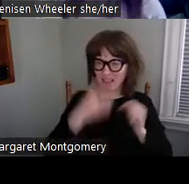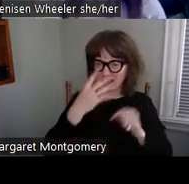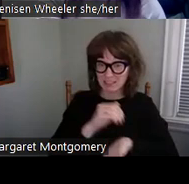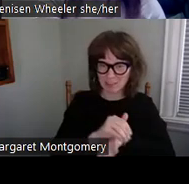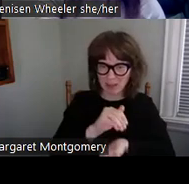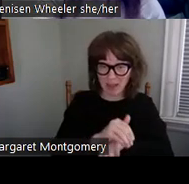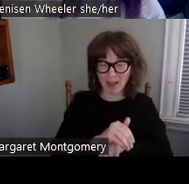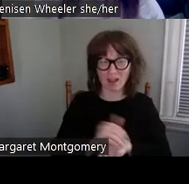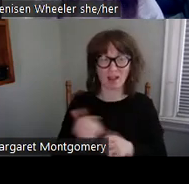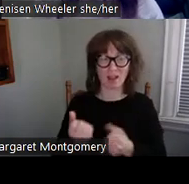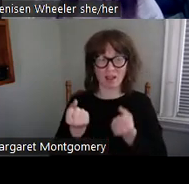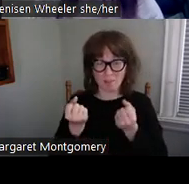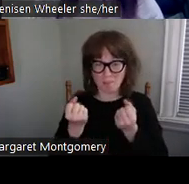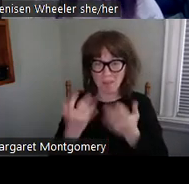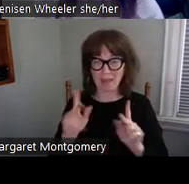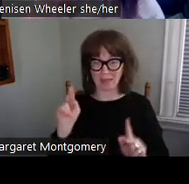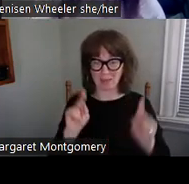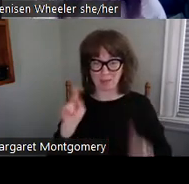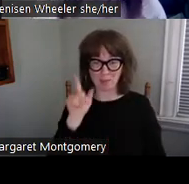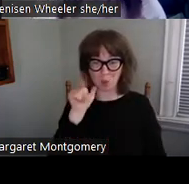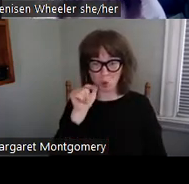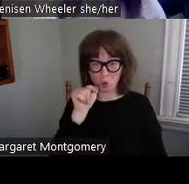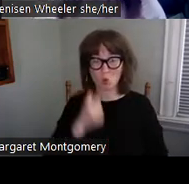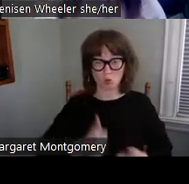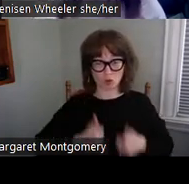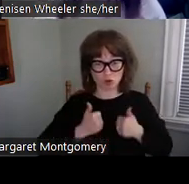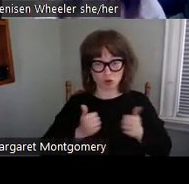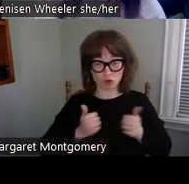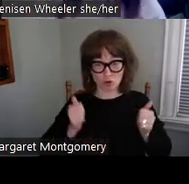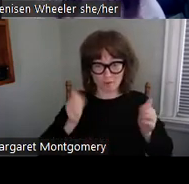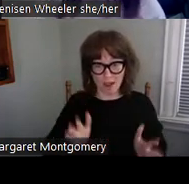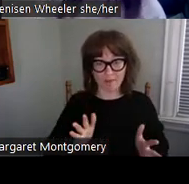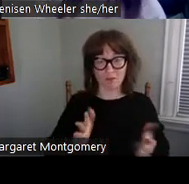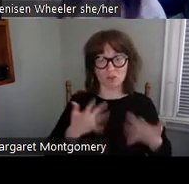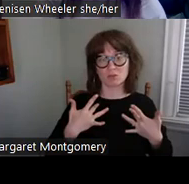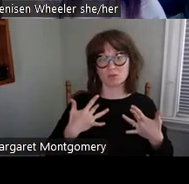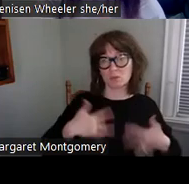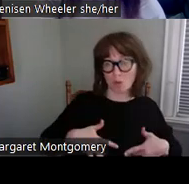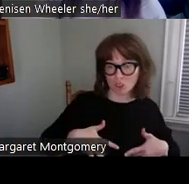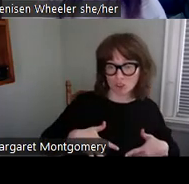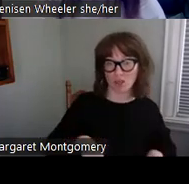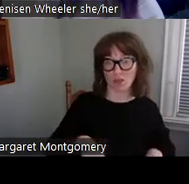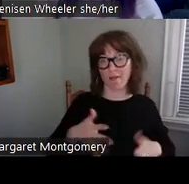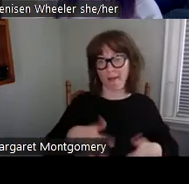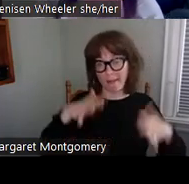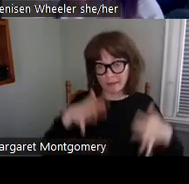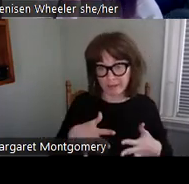with anxiety which can manifest in the body. 13:12:15 As migraines, chronic pain in the